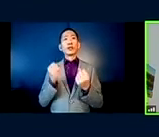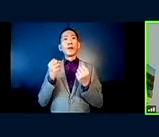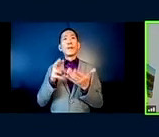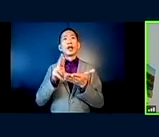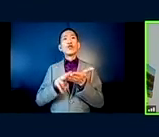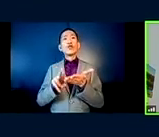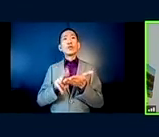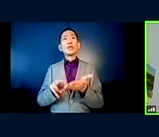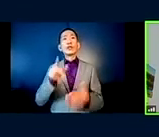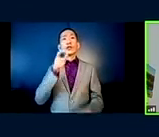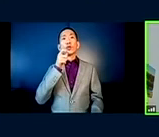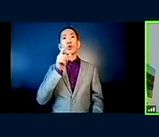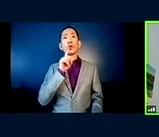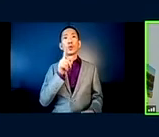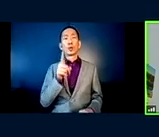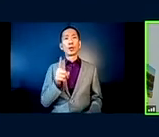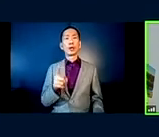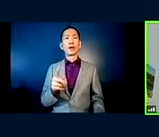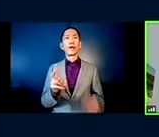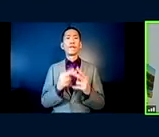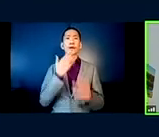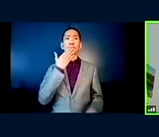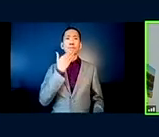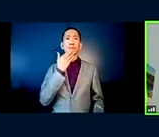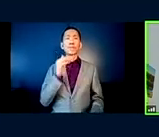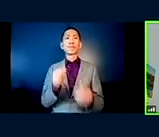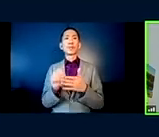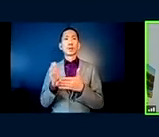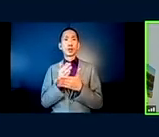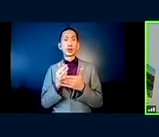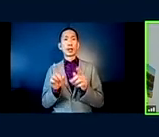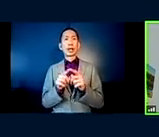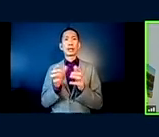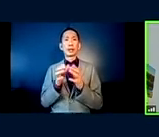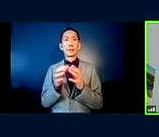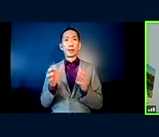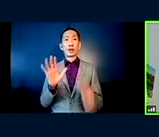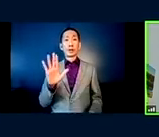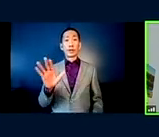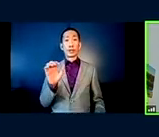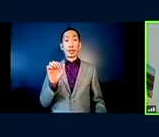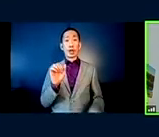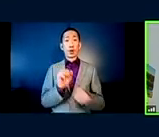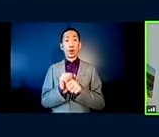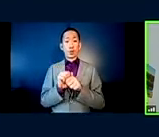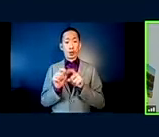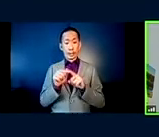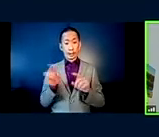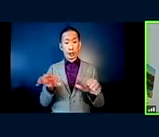THANKS TO THE MANY RESEARCHERS WHO WERE VERY GRACIOUS WITH SHARING AS MUCH OF THEIR WORK AS